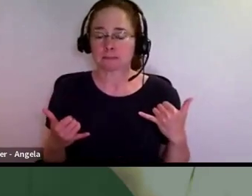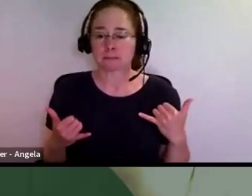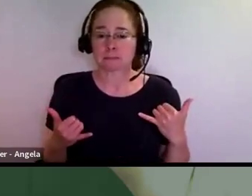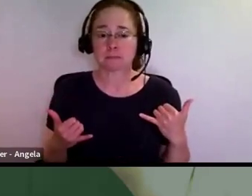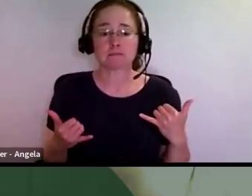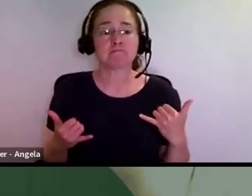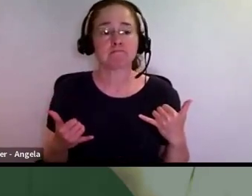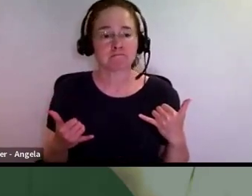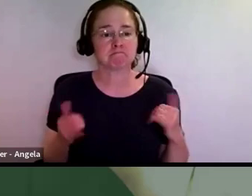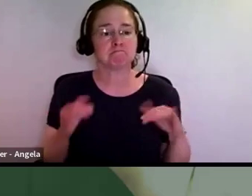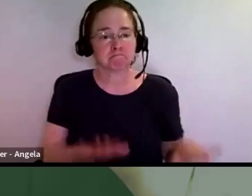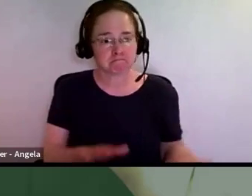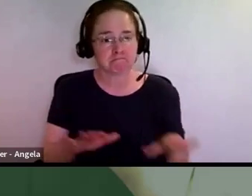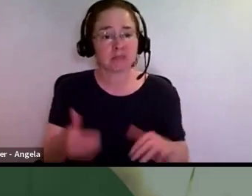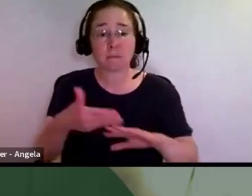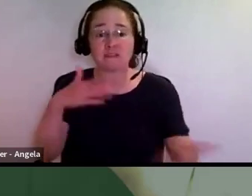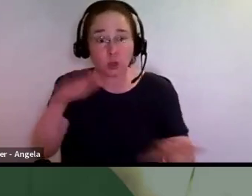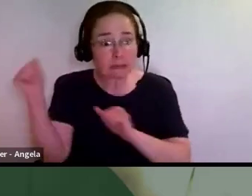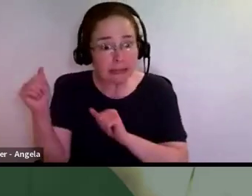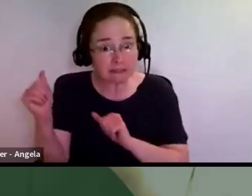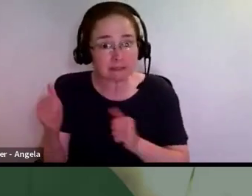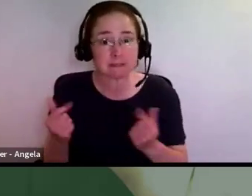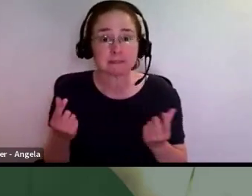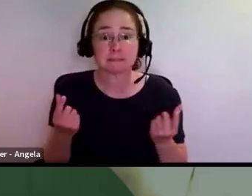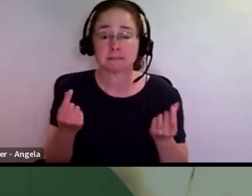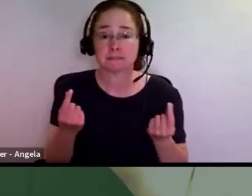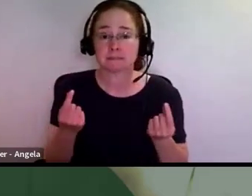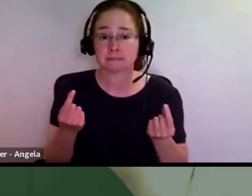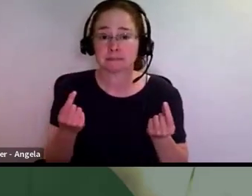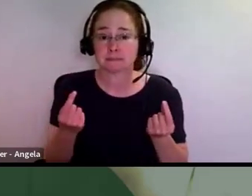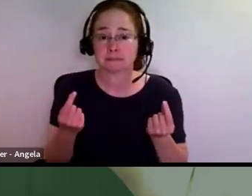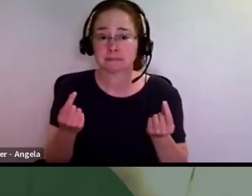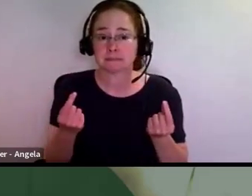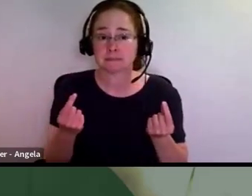down, and before you all leave, we we would very much appreciate